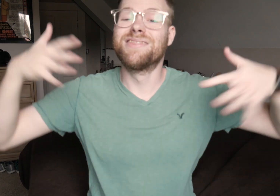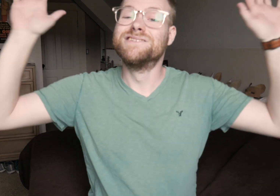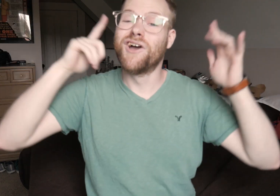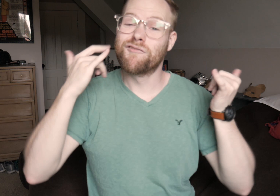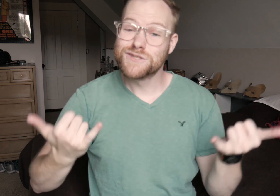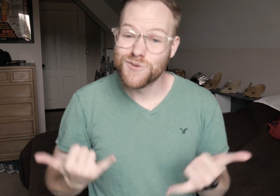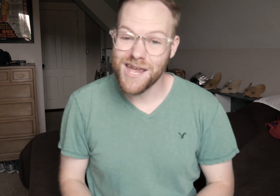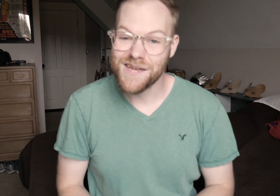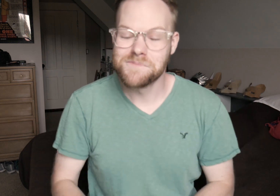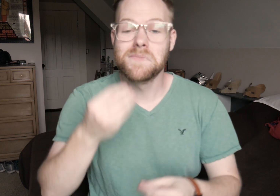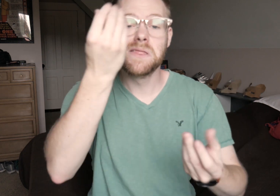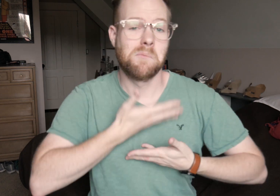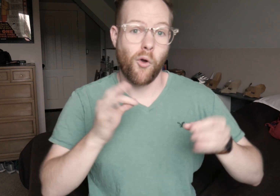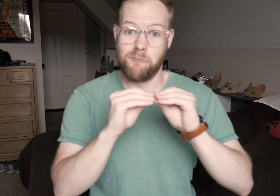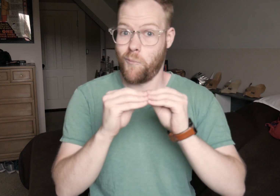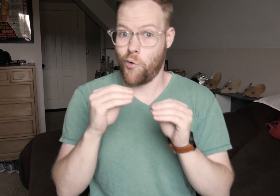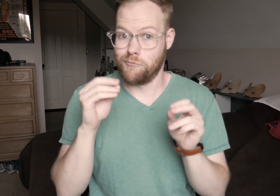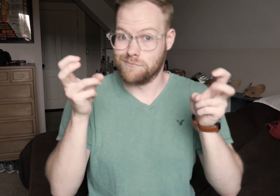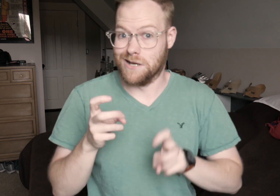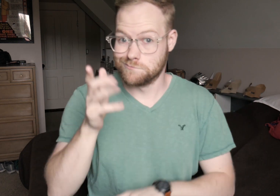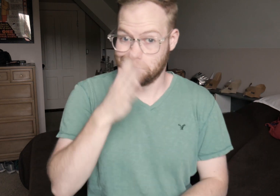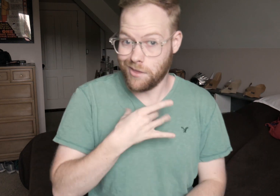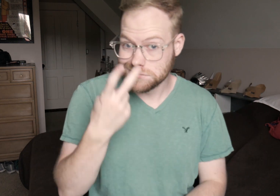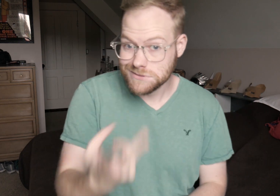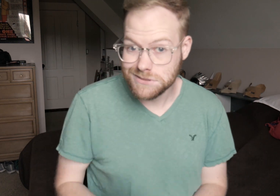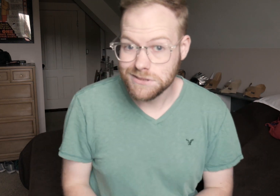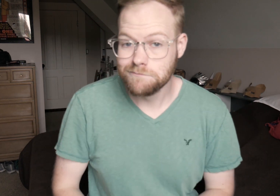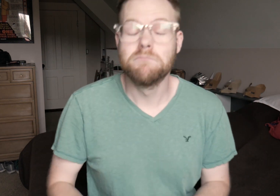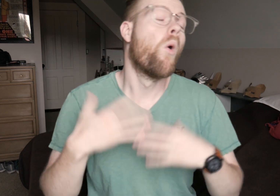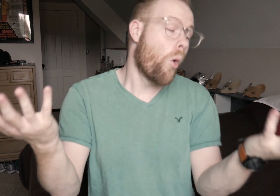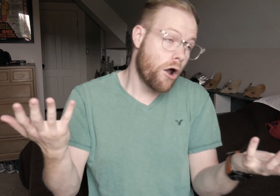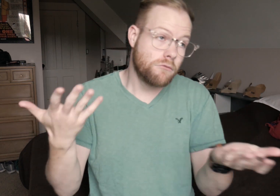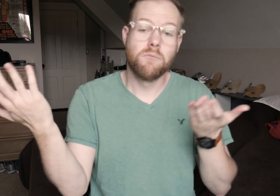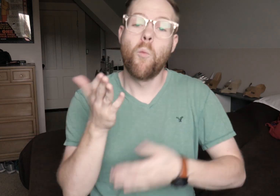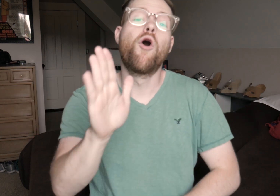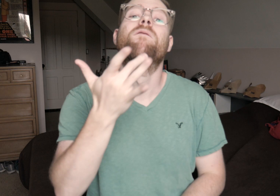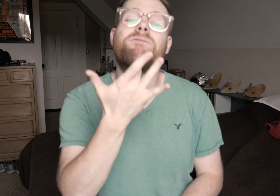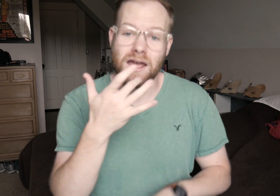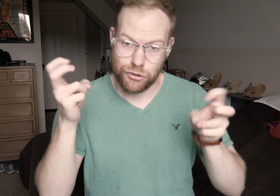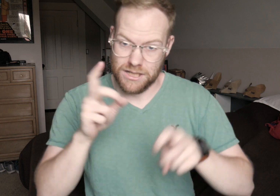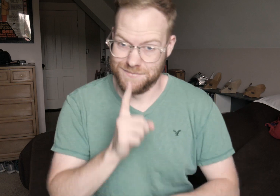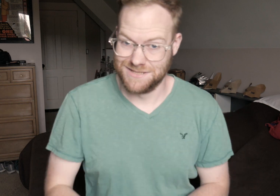That’s all for today! Let me know of more idioms you’d like to see, or what your favorite idiom is.